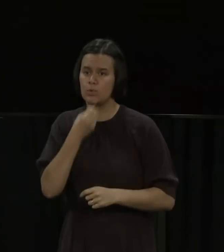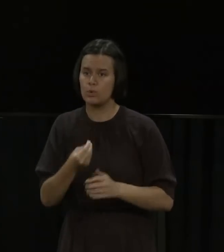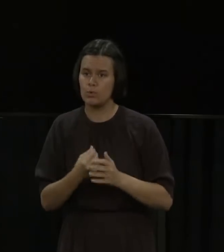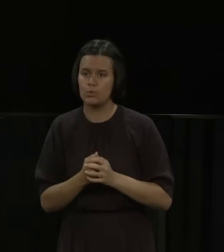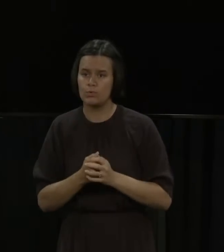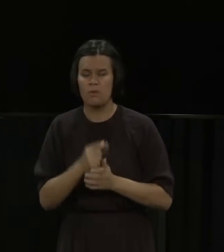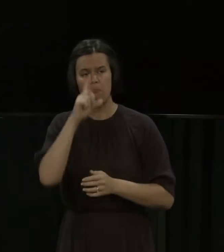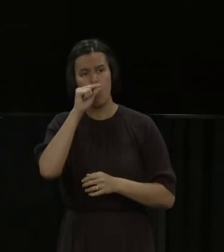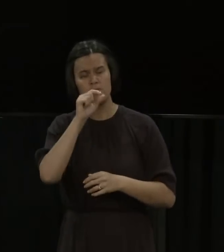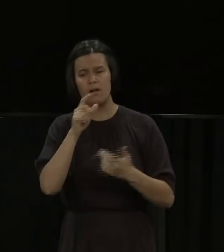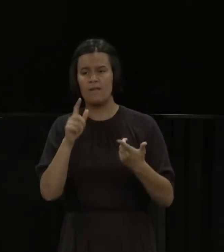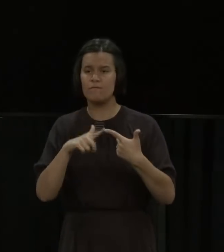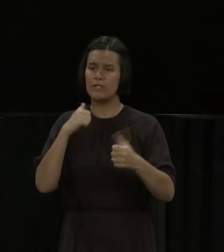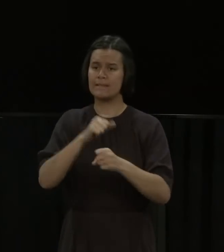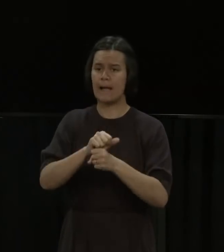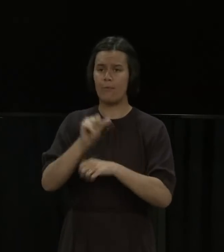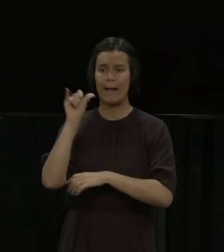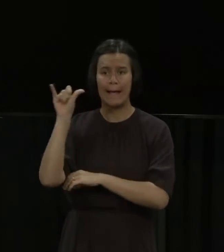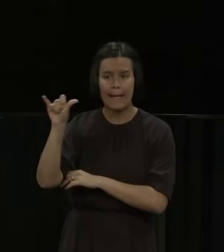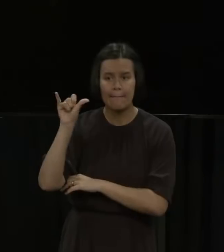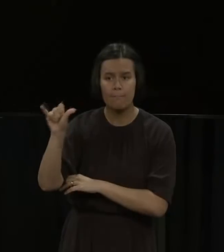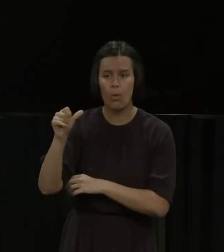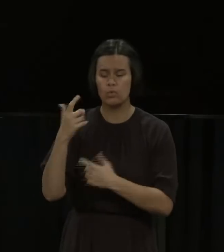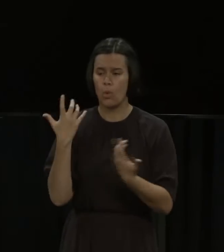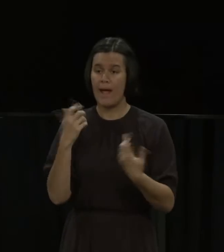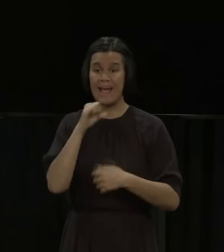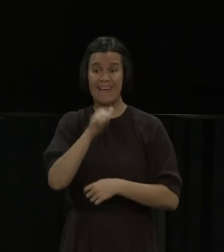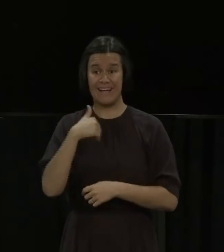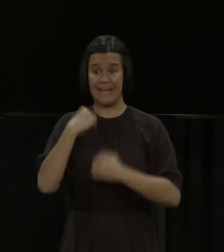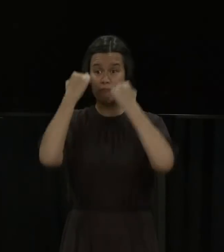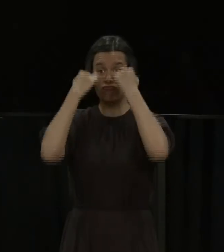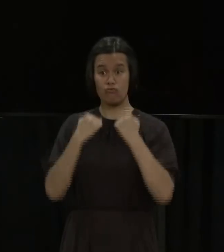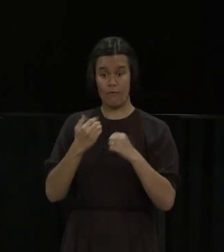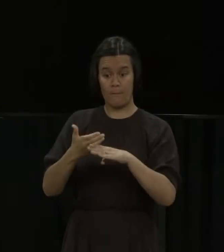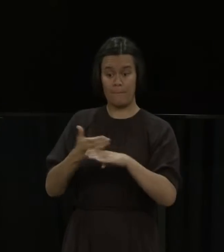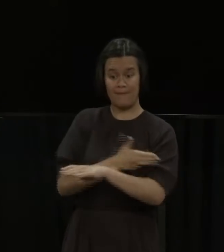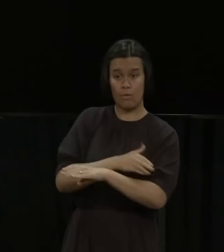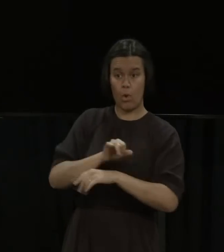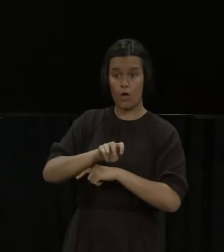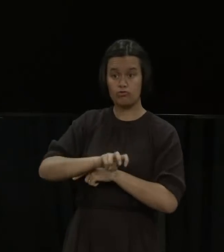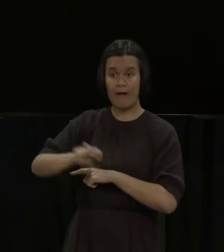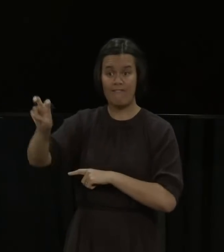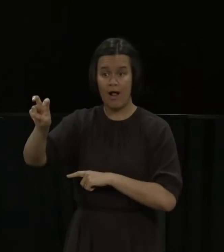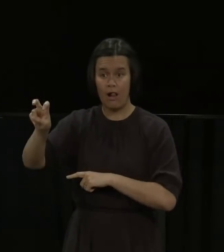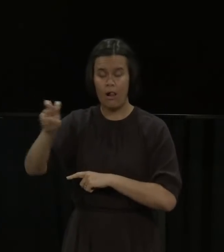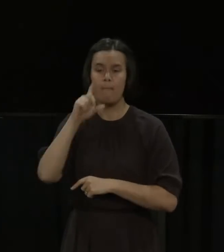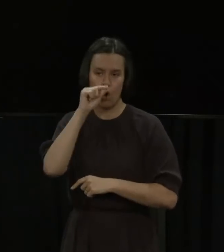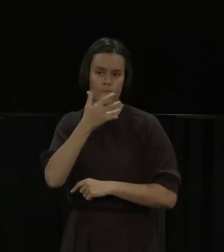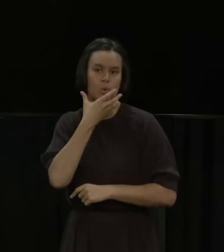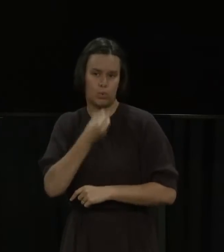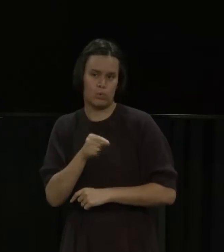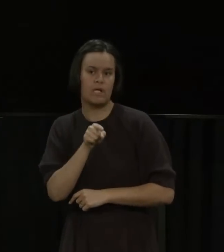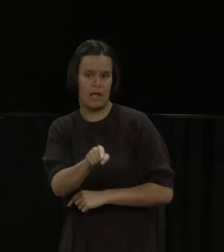antigen testing is more widely